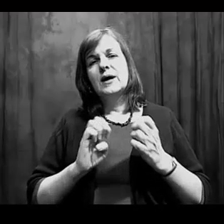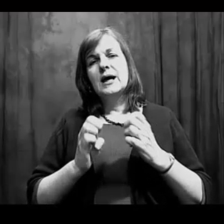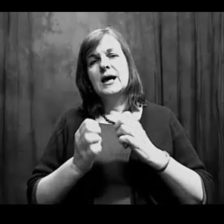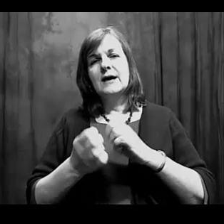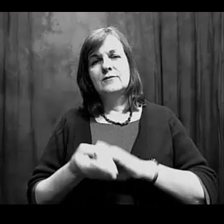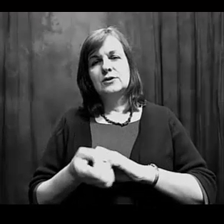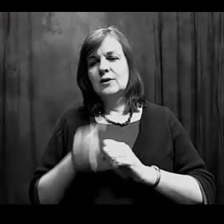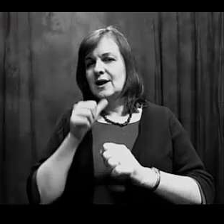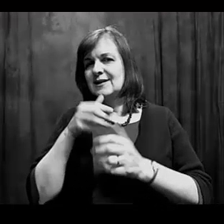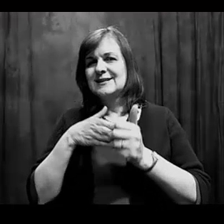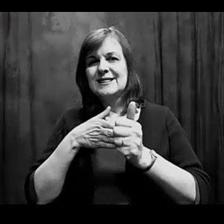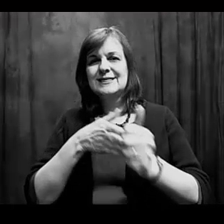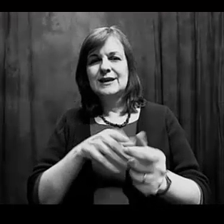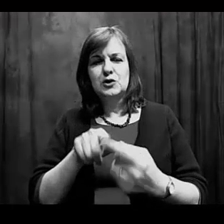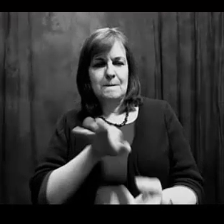evolution doesn't care